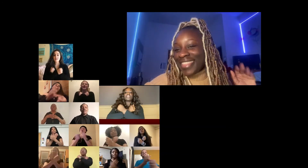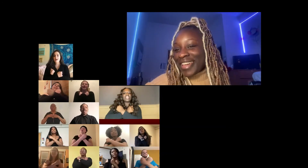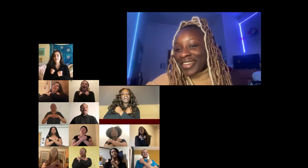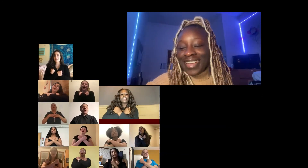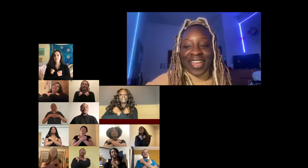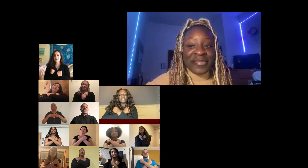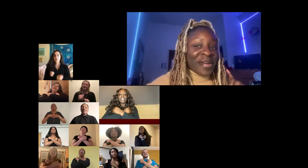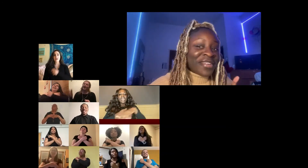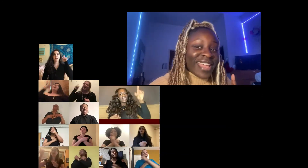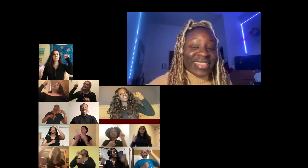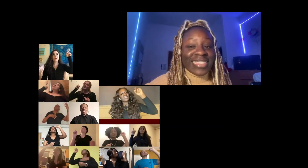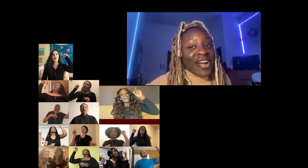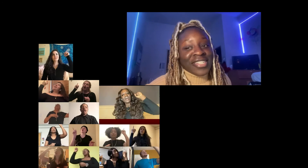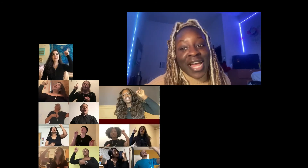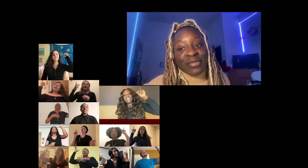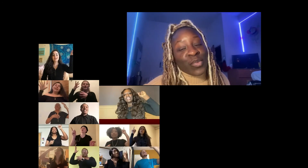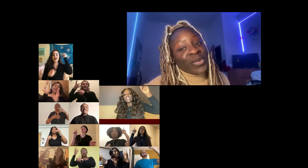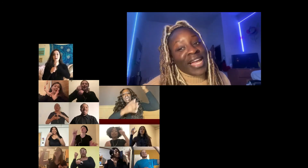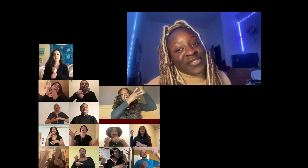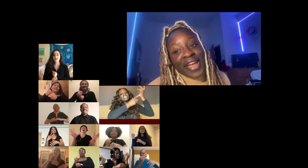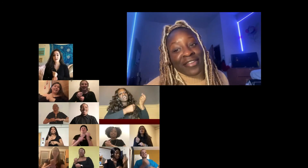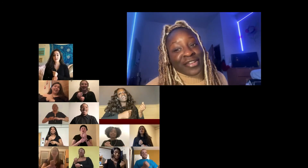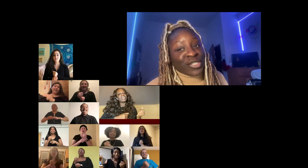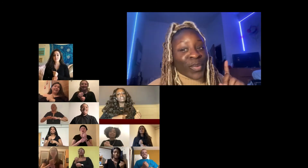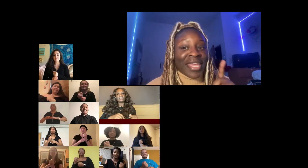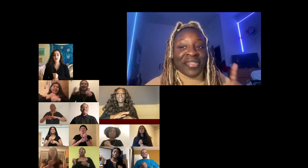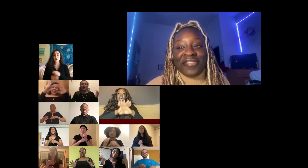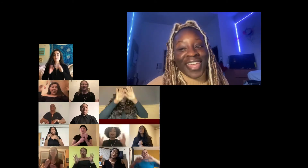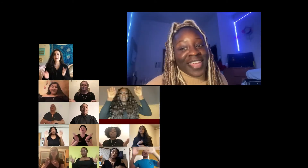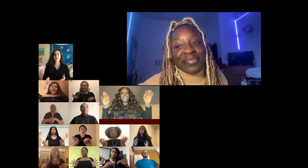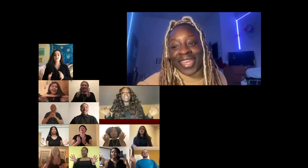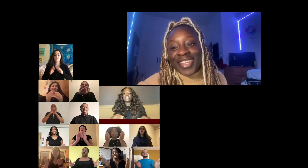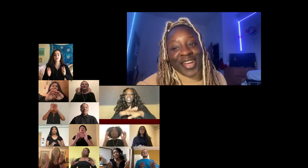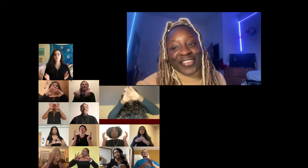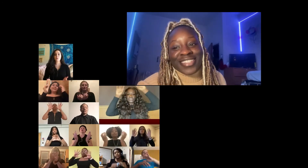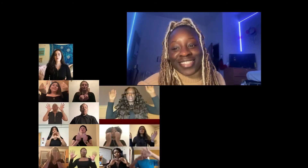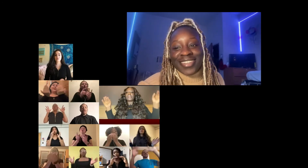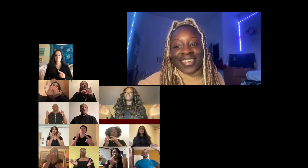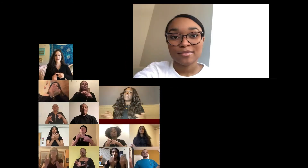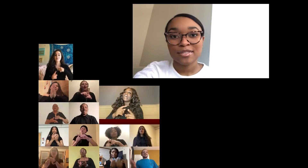Hey there. Remember that these hard times won't last forever so keep the faith and be encouraged.